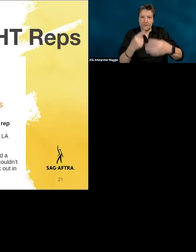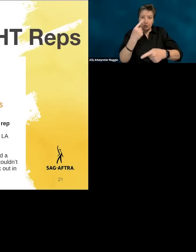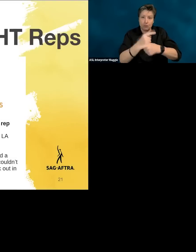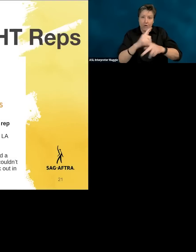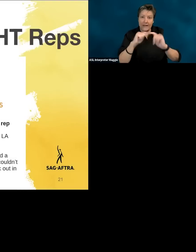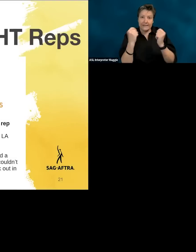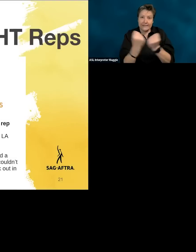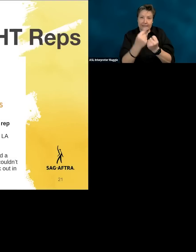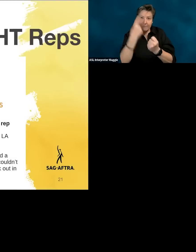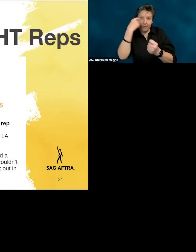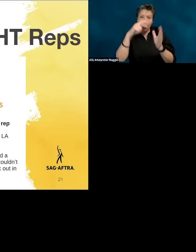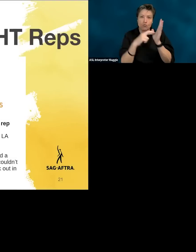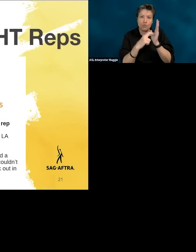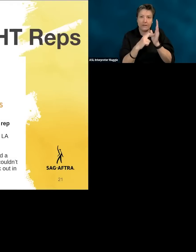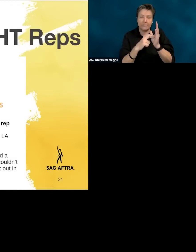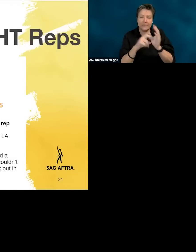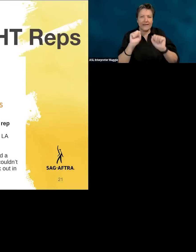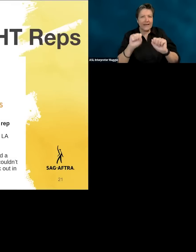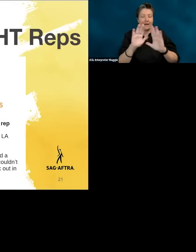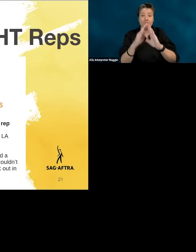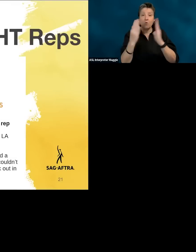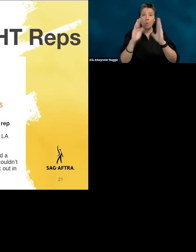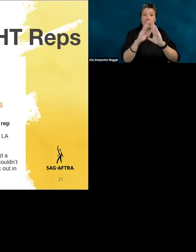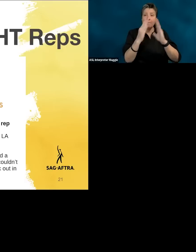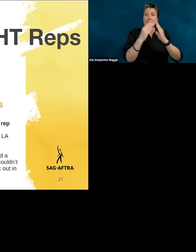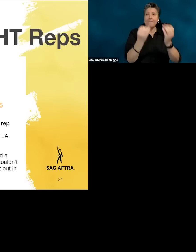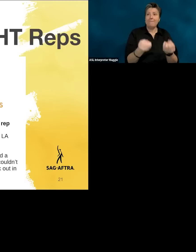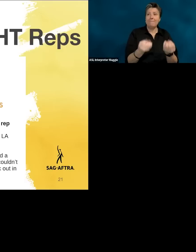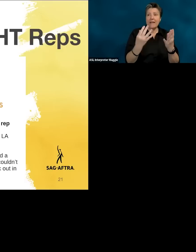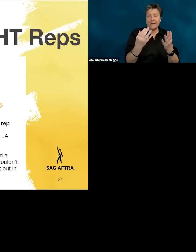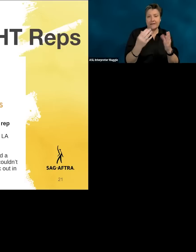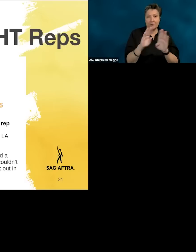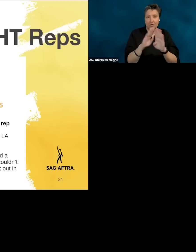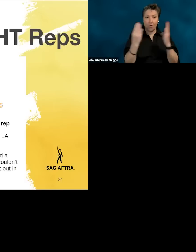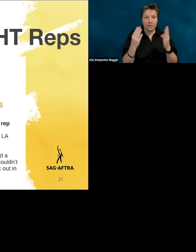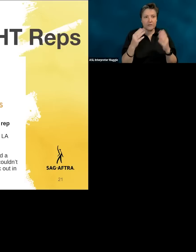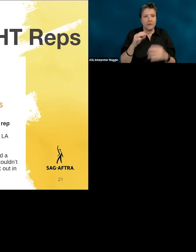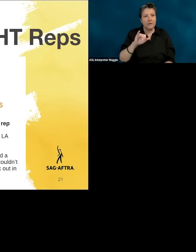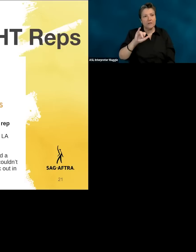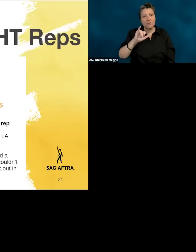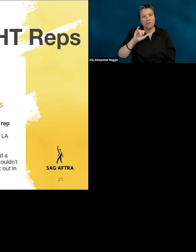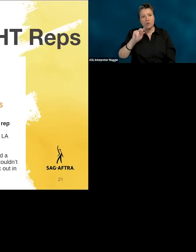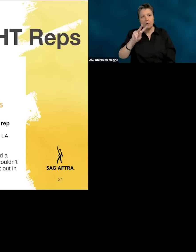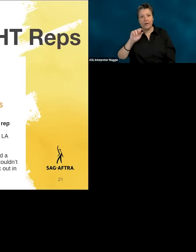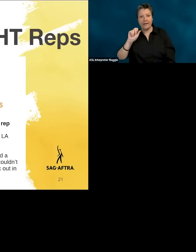and that can open so many doors for you. So Yvonne here was someone who submitted to every rep in LA